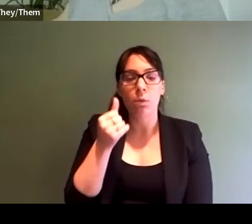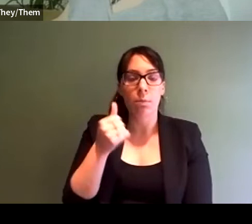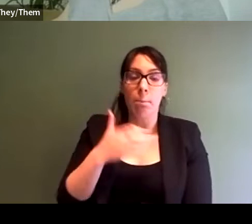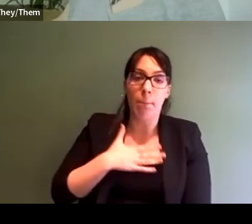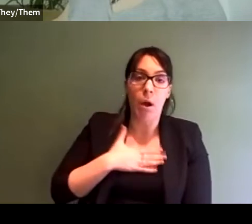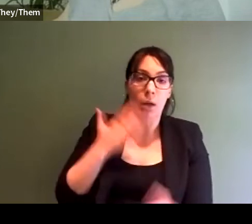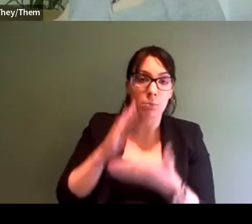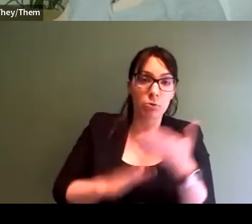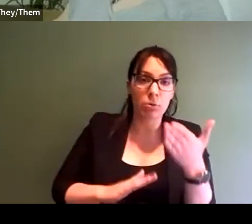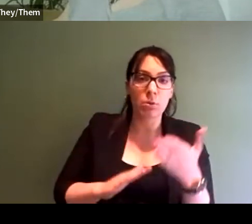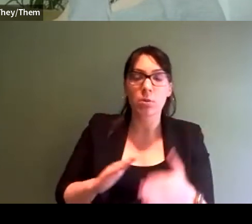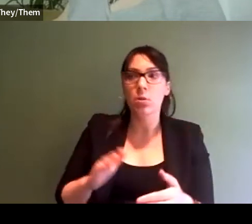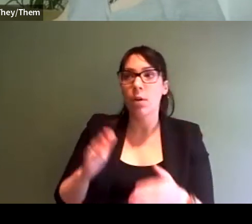you had one teacher.